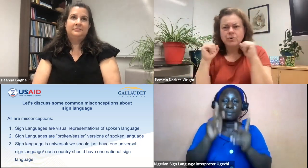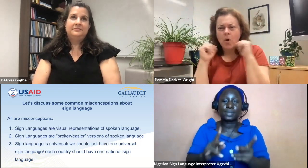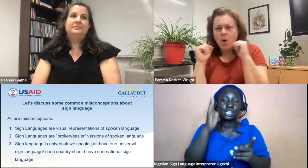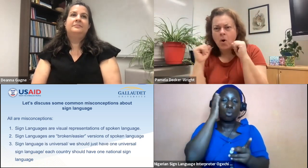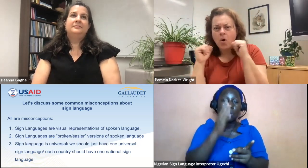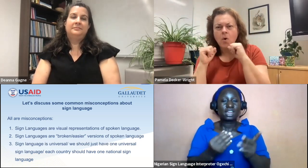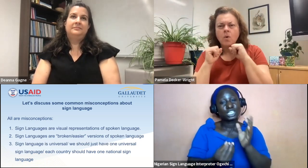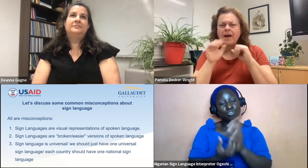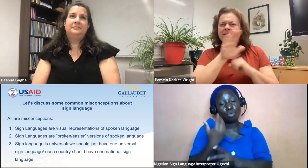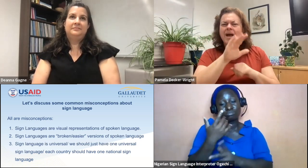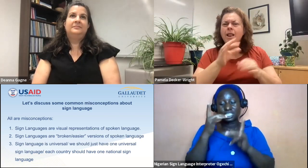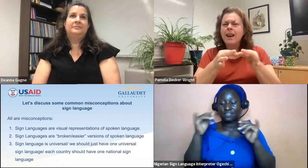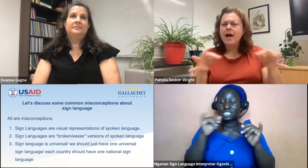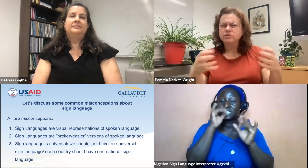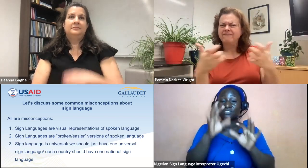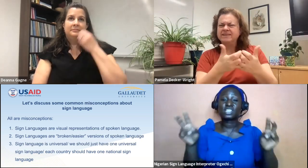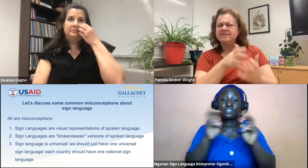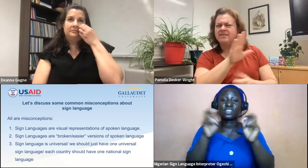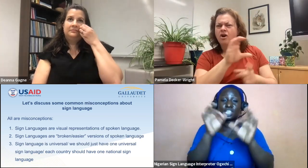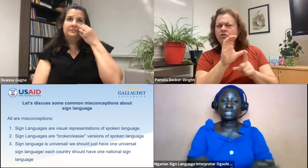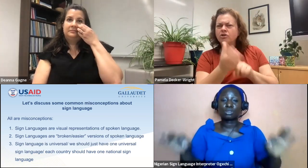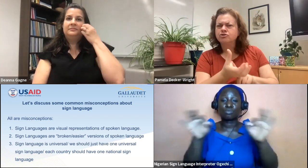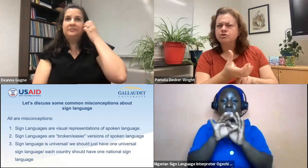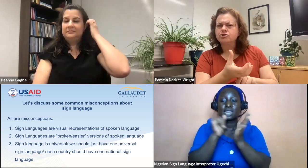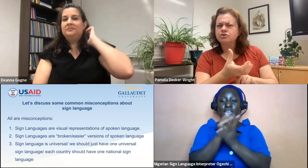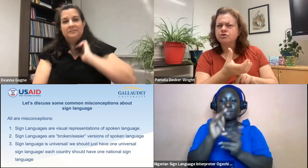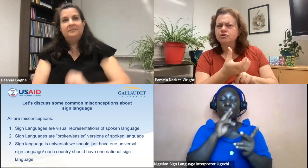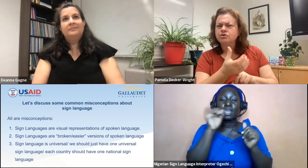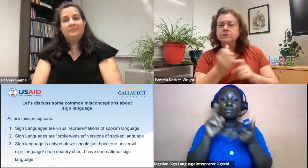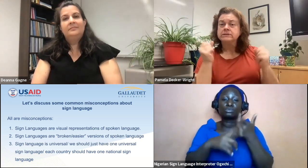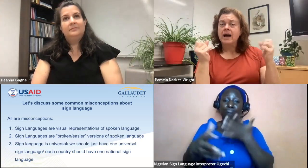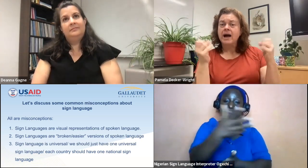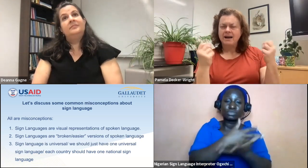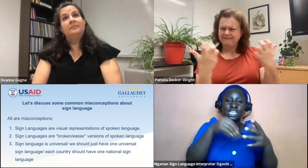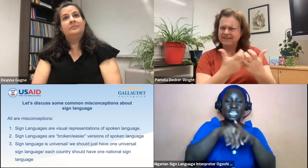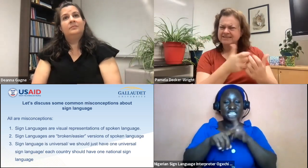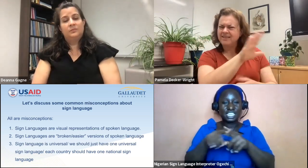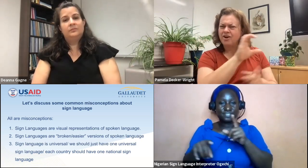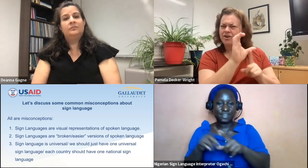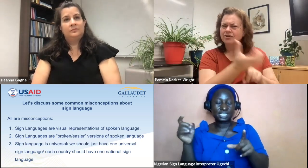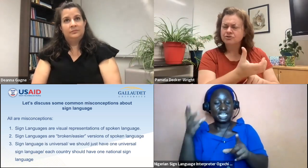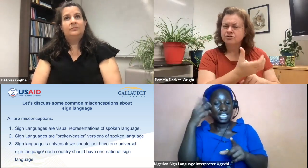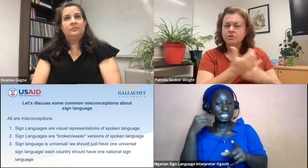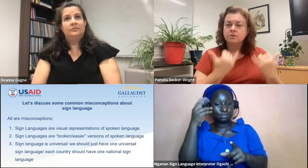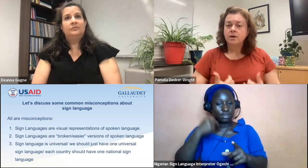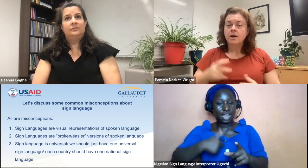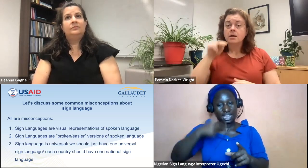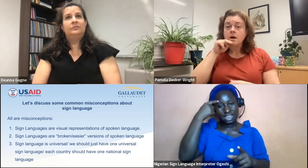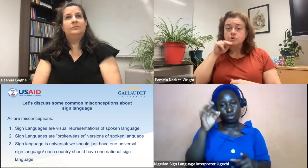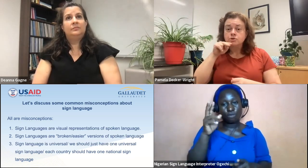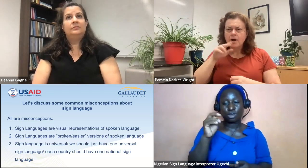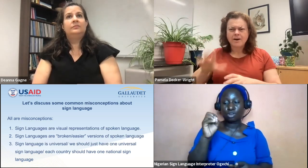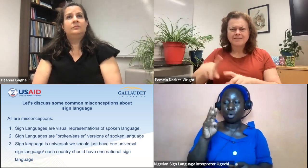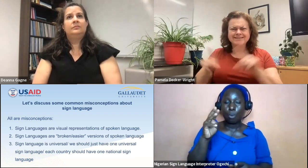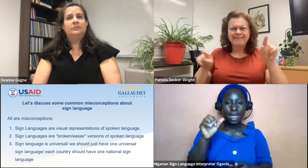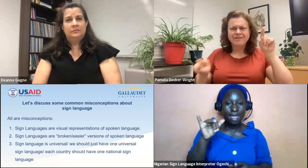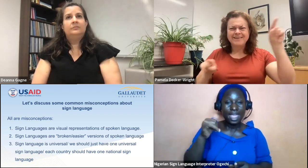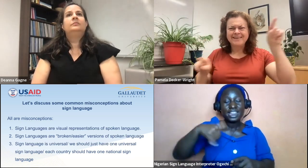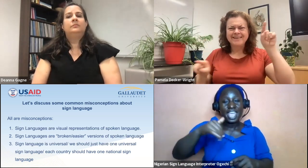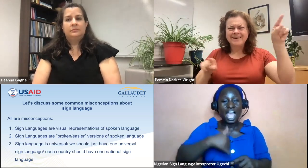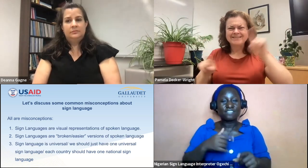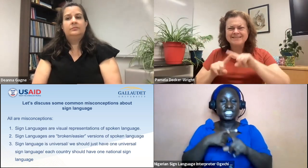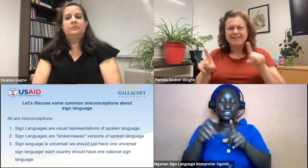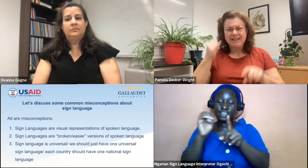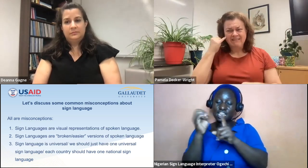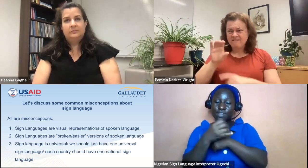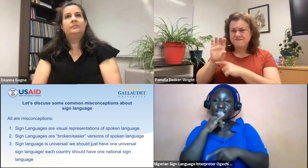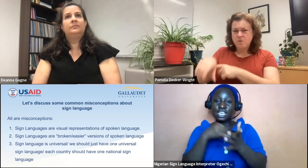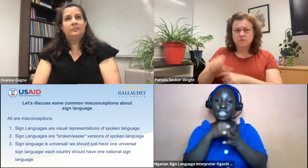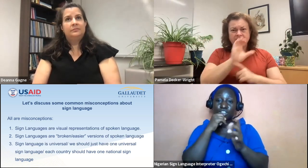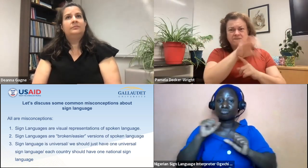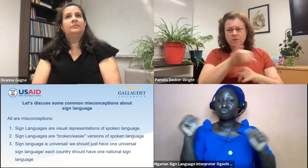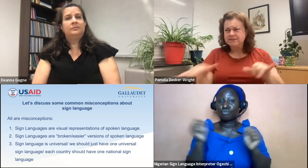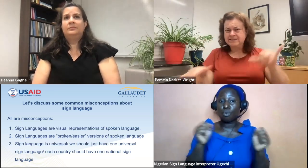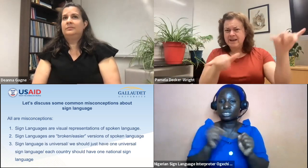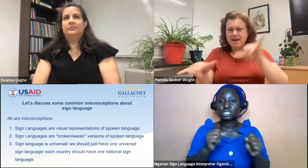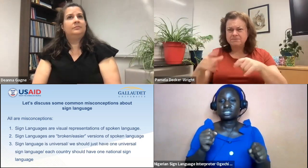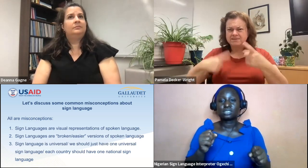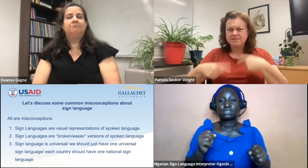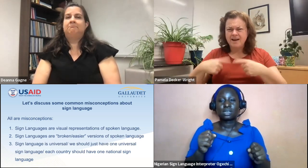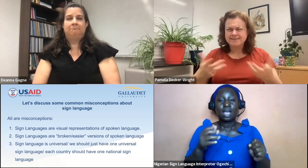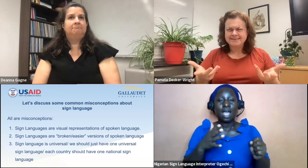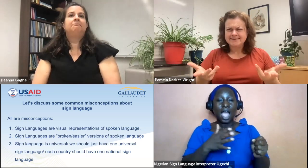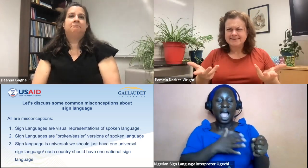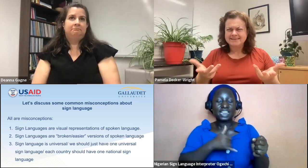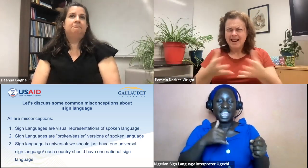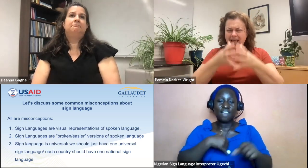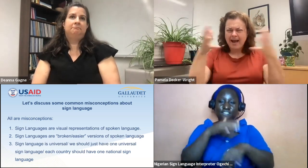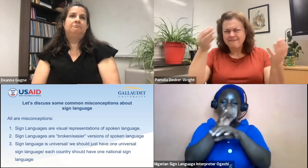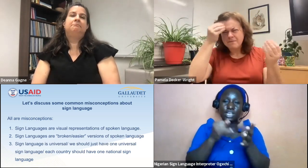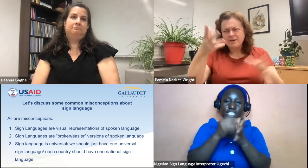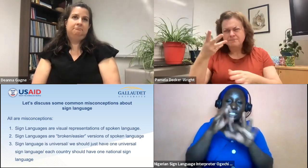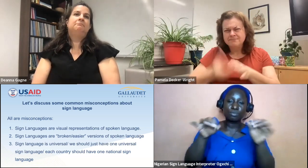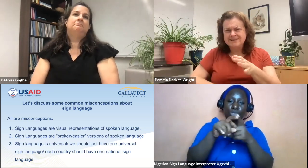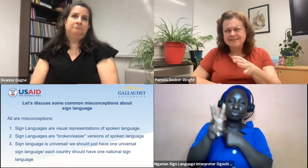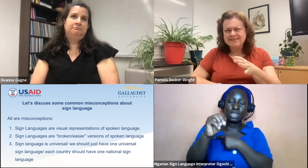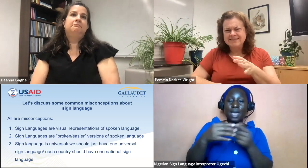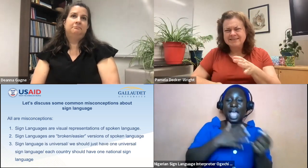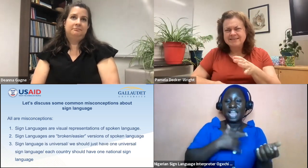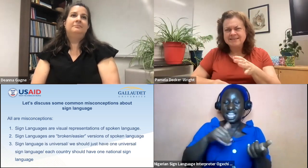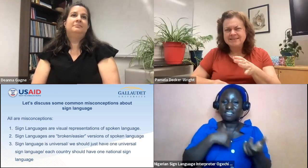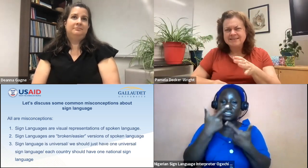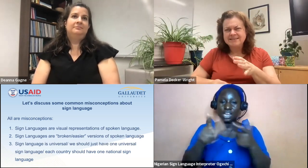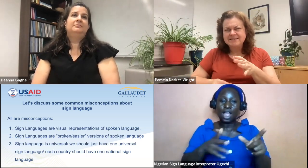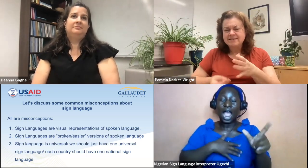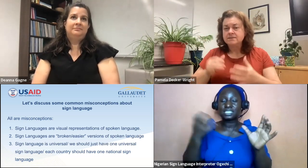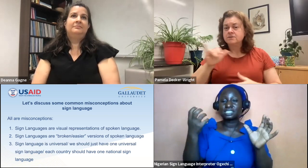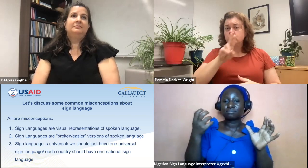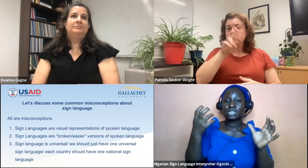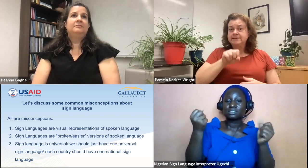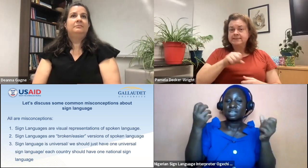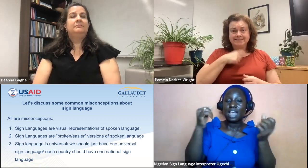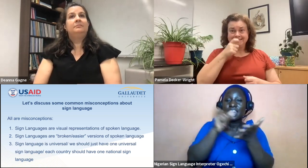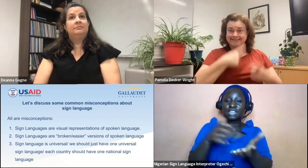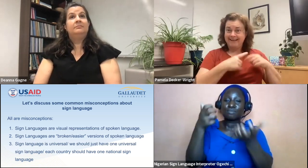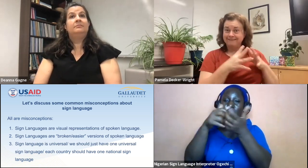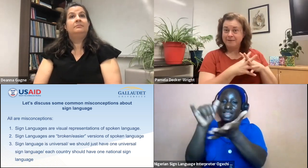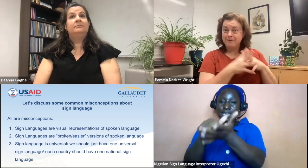They have different environment. It's cold or their mountains. Fish is so important to the people who live there in their culture, so they would have language and sign languages that suit that. Then we think about Nigeria. If we were to force the language used in Norway into people living in in in interacting in Nigeria, it doesn't work